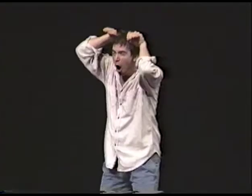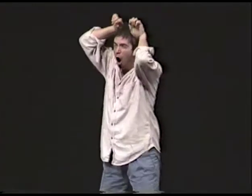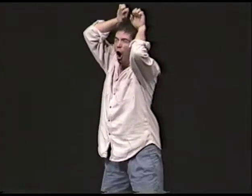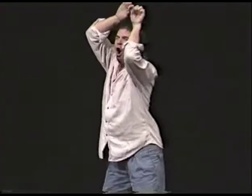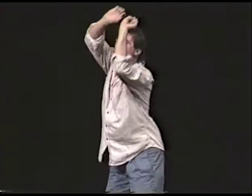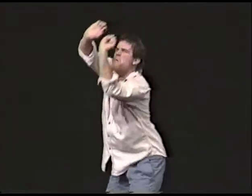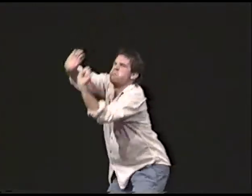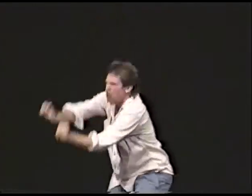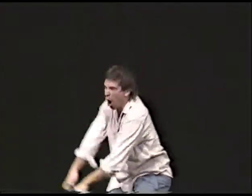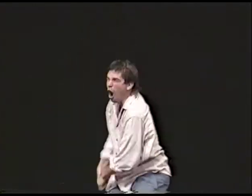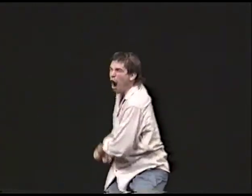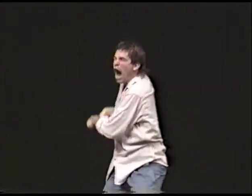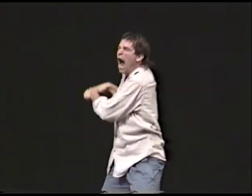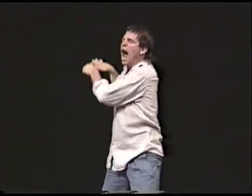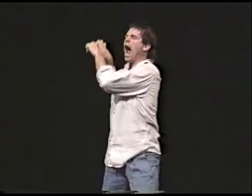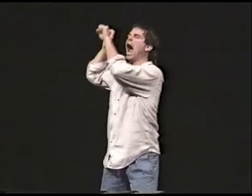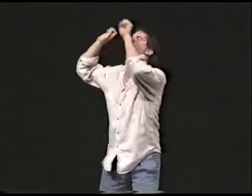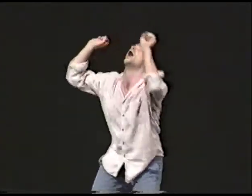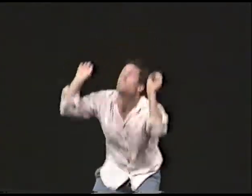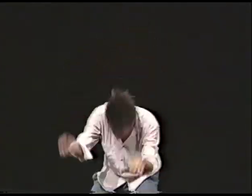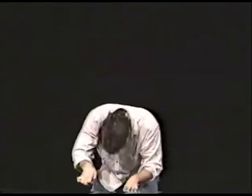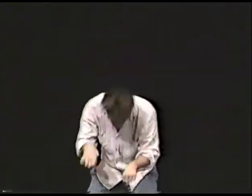[MAKES FRISBEE SOUND]